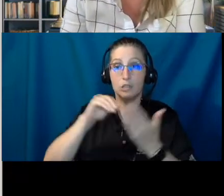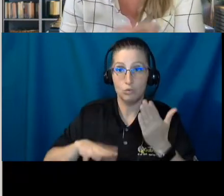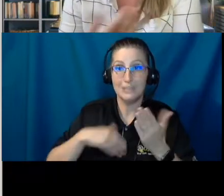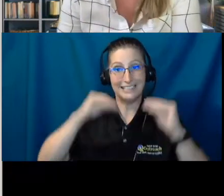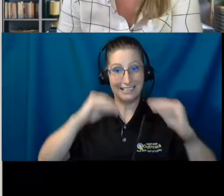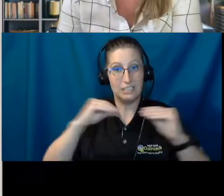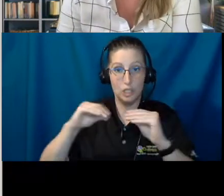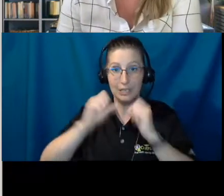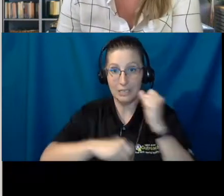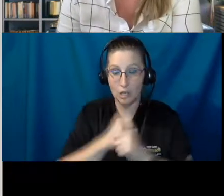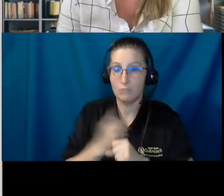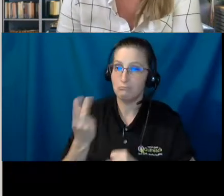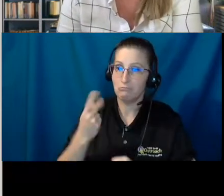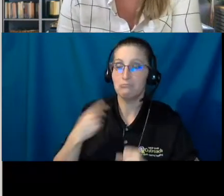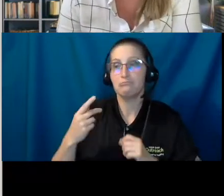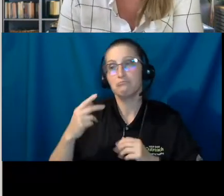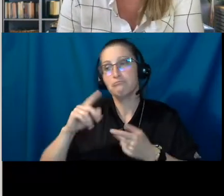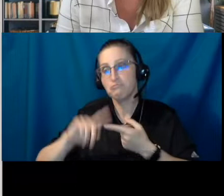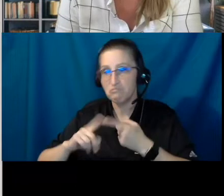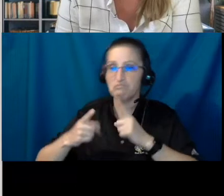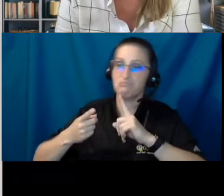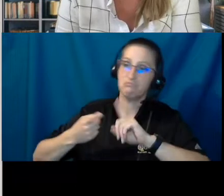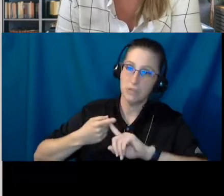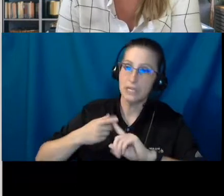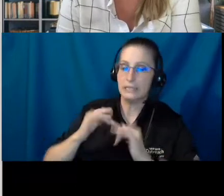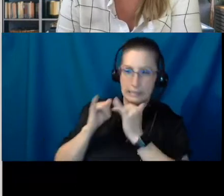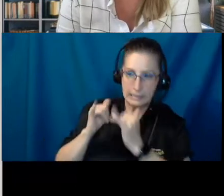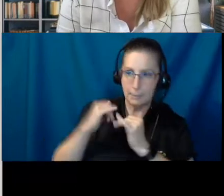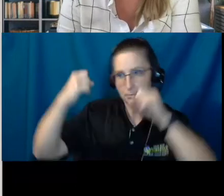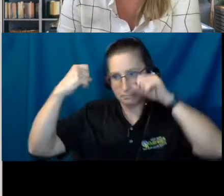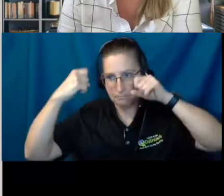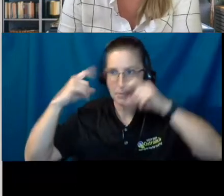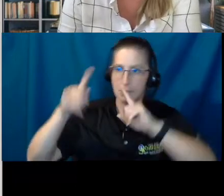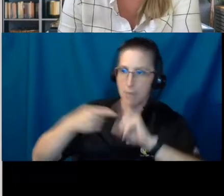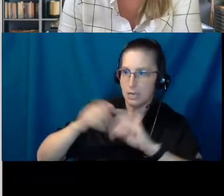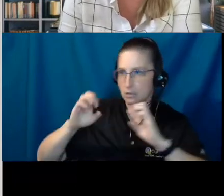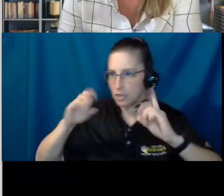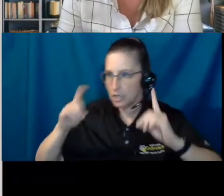just kept getting closer, we had very similar opinions on education. And then we started